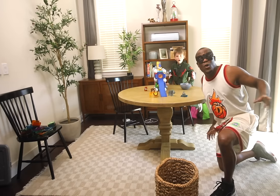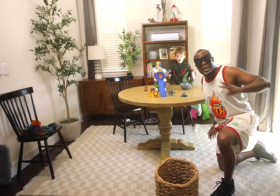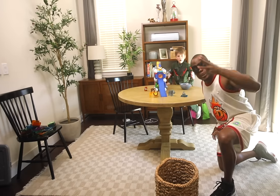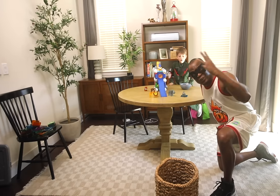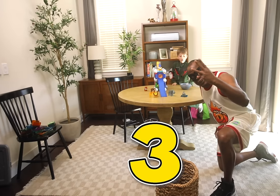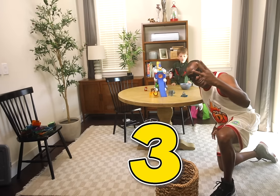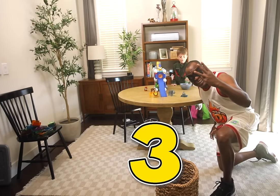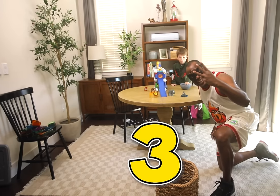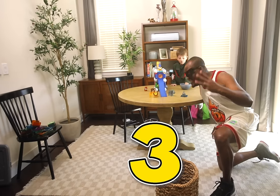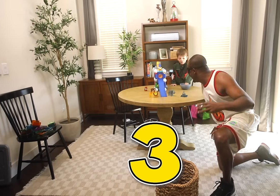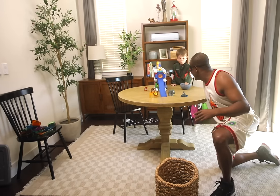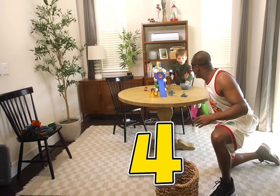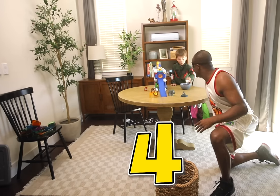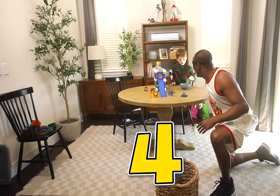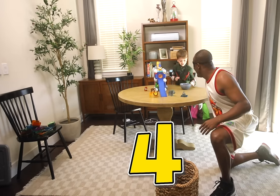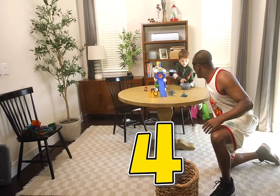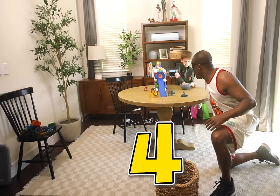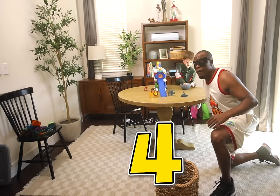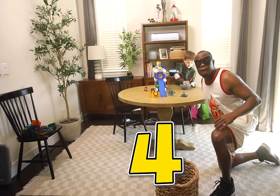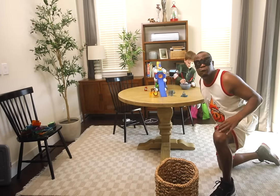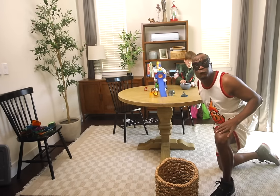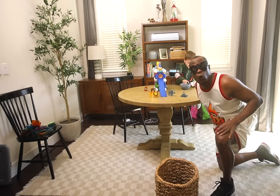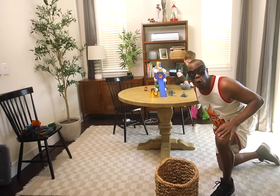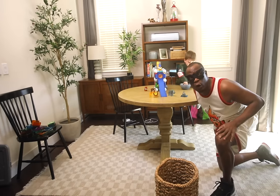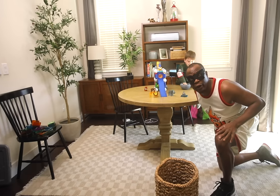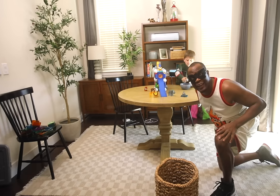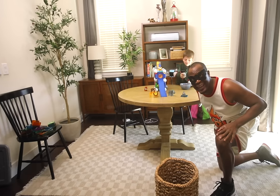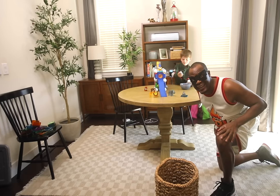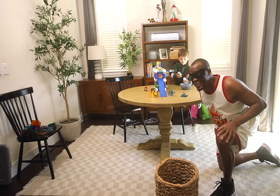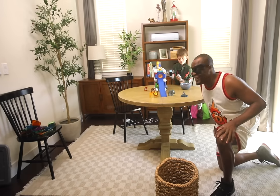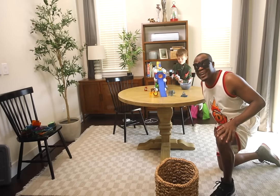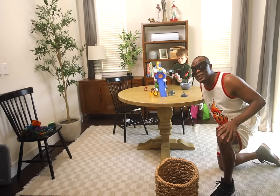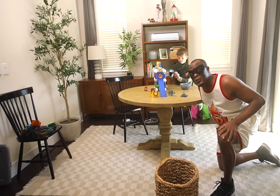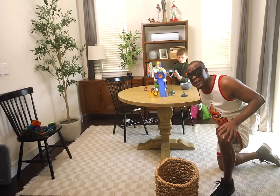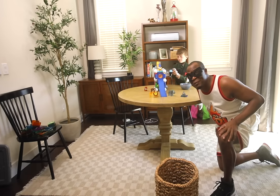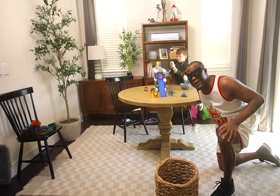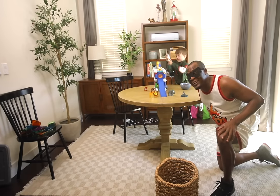Oh, he got three in! Four. Four? Four in? Can he do it, everybody?